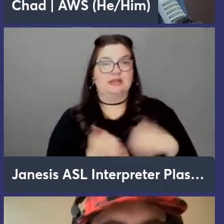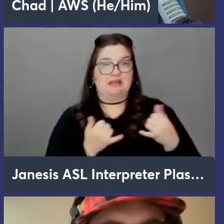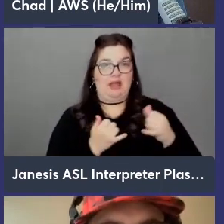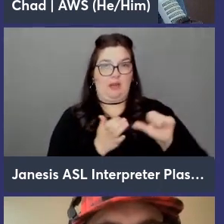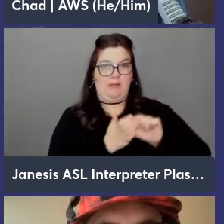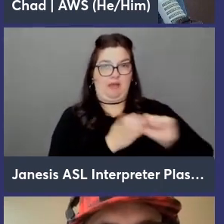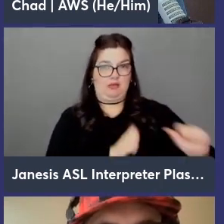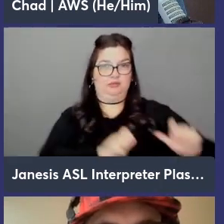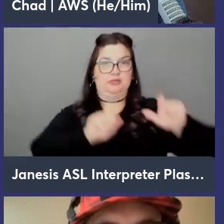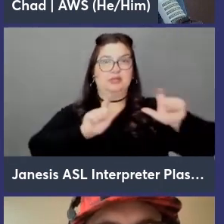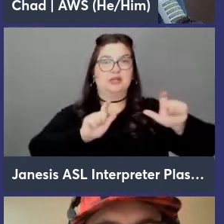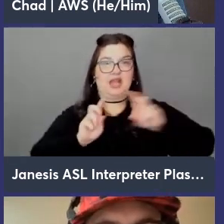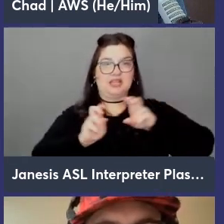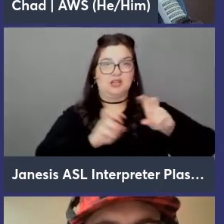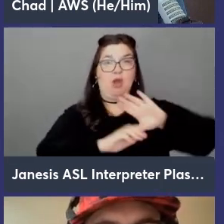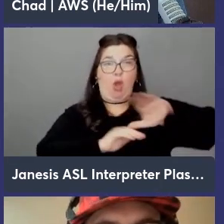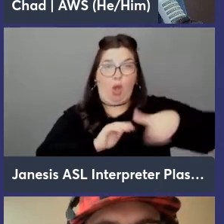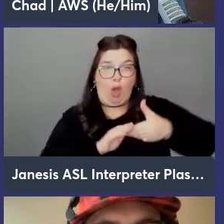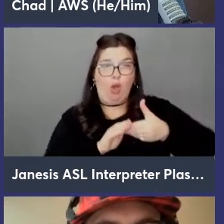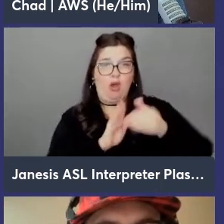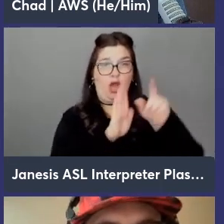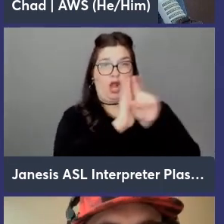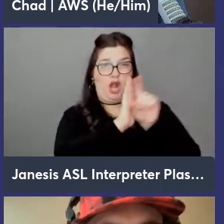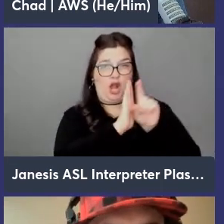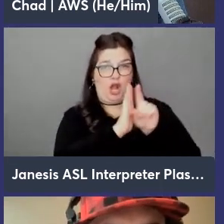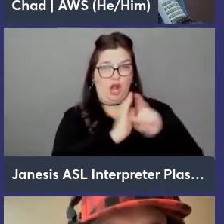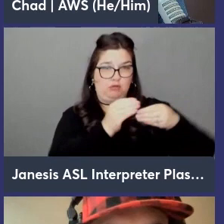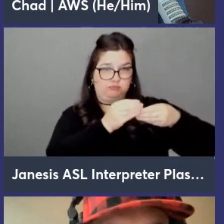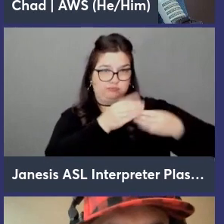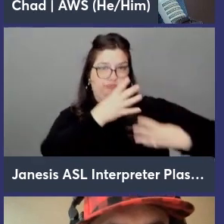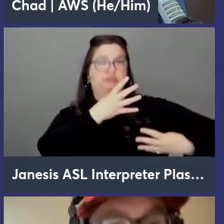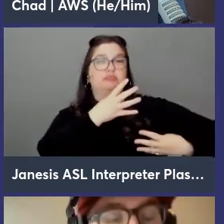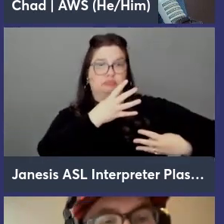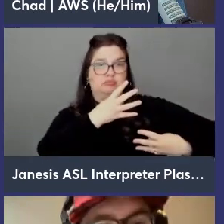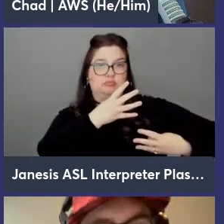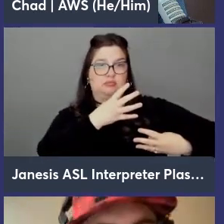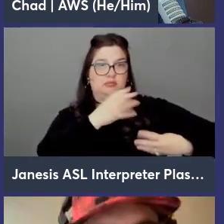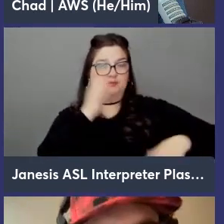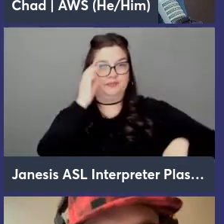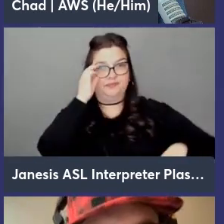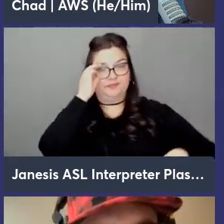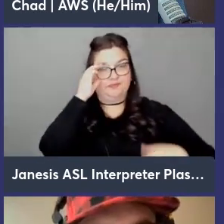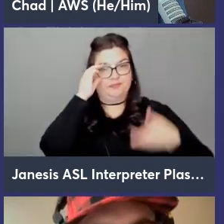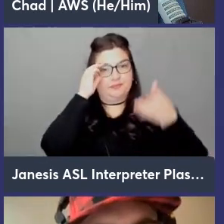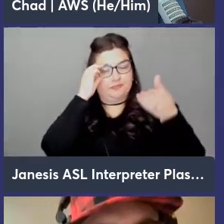where all of my alerts are ending over here. Of course go to PagerDuty, or Teams,